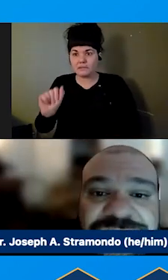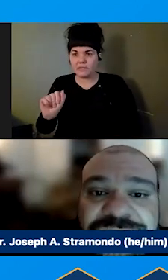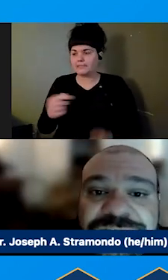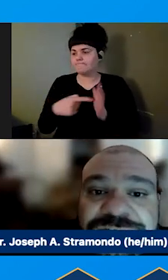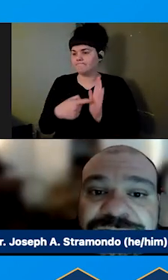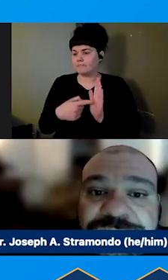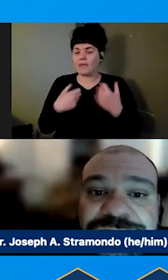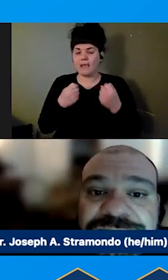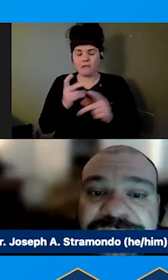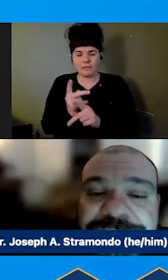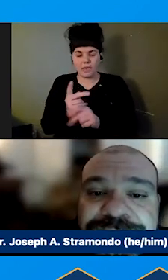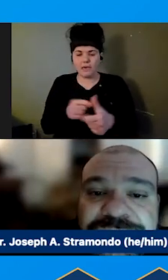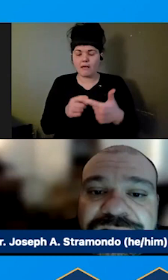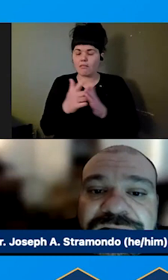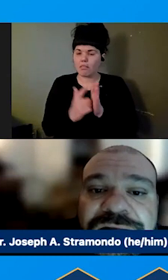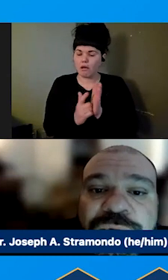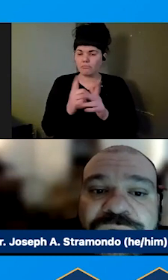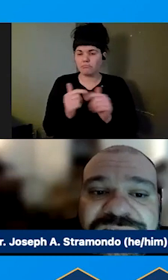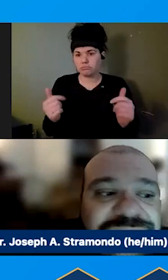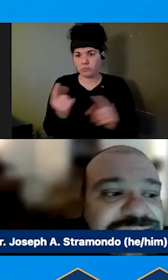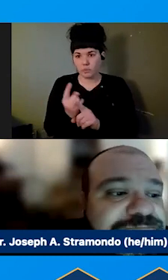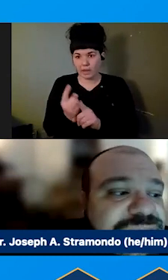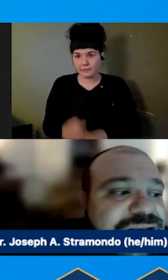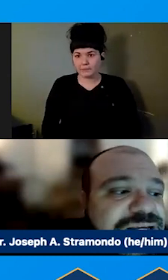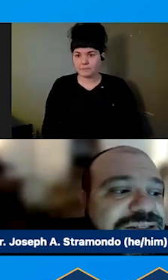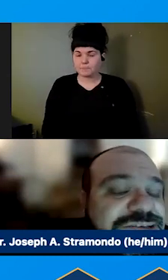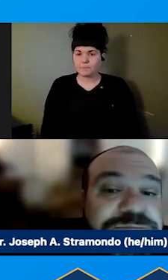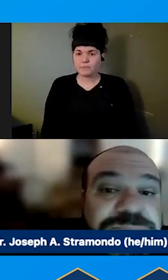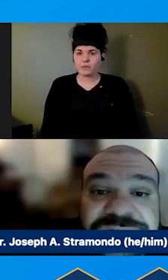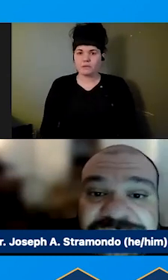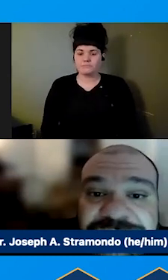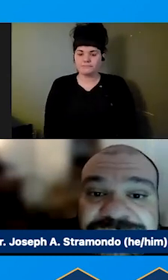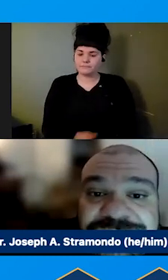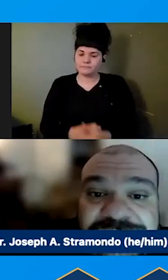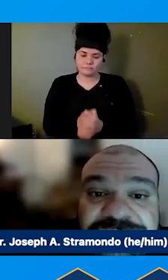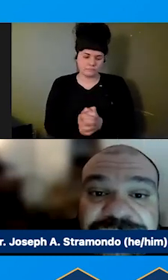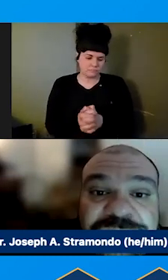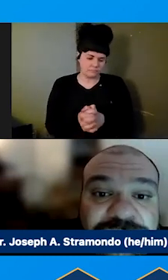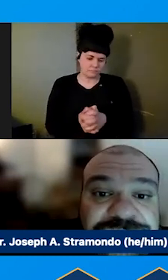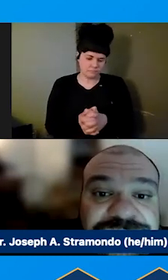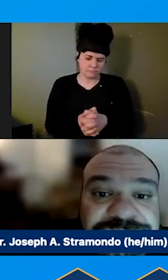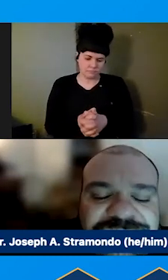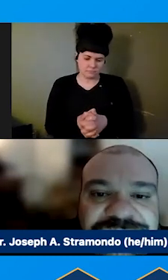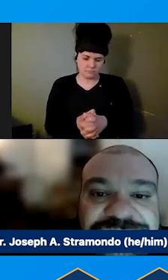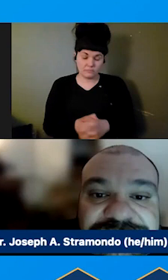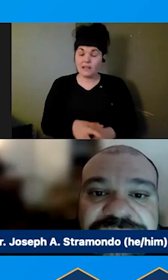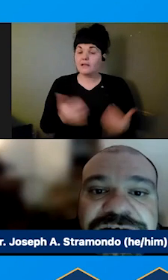healthcare, law, so on and so forth. Right. Whereas disability ethics is kind of the